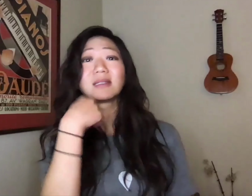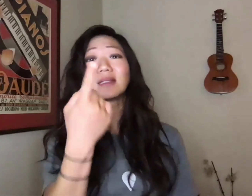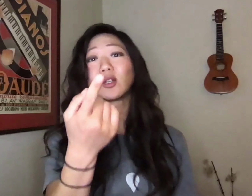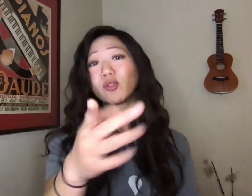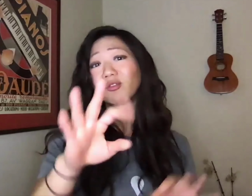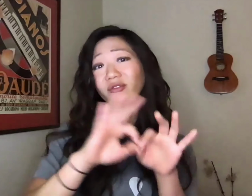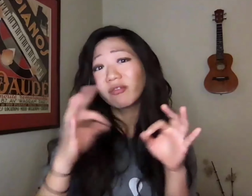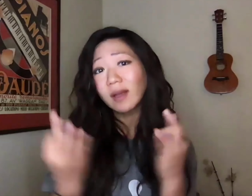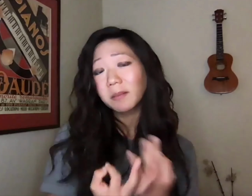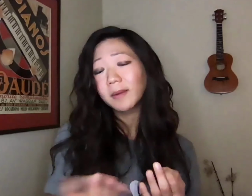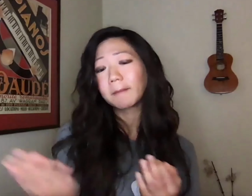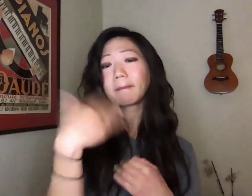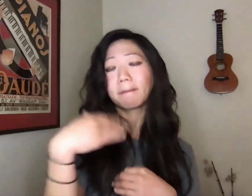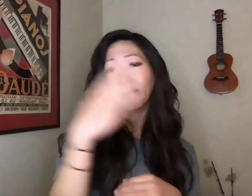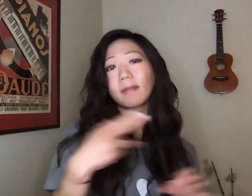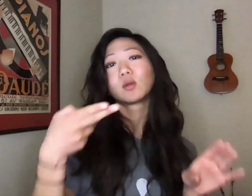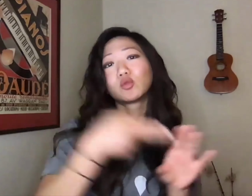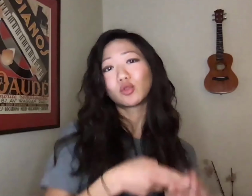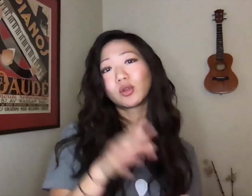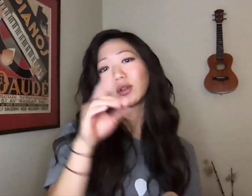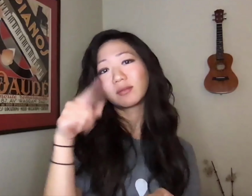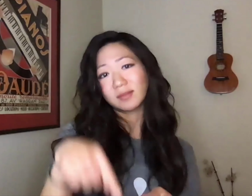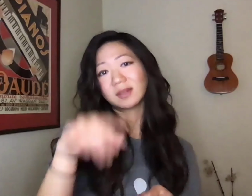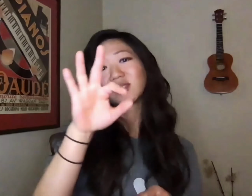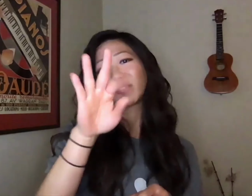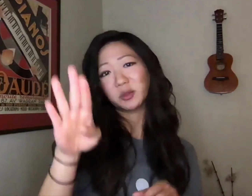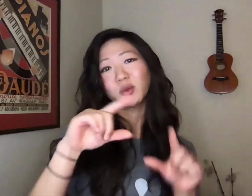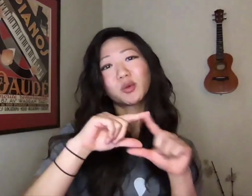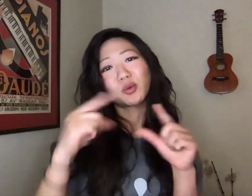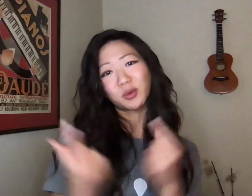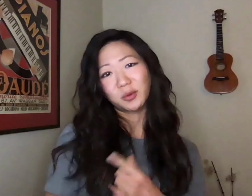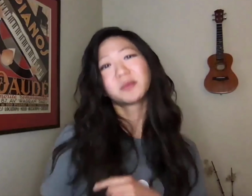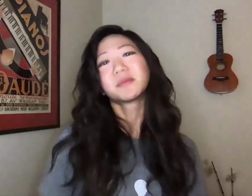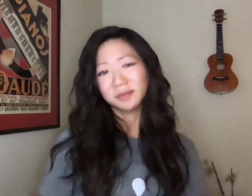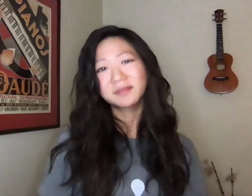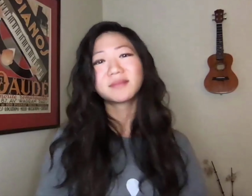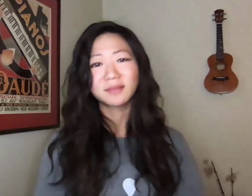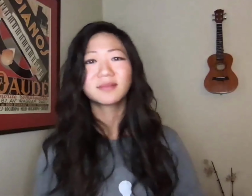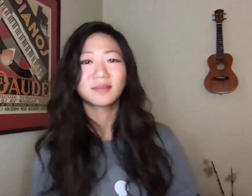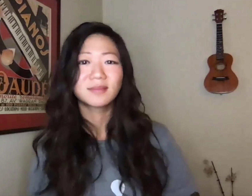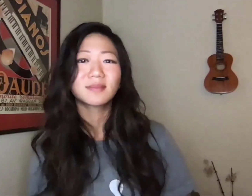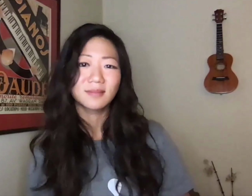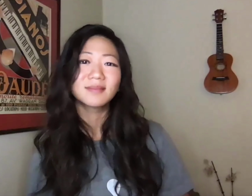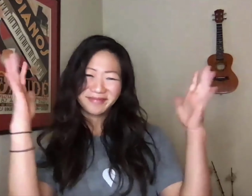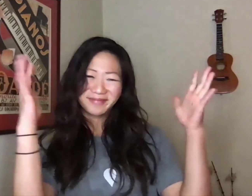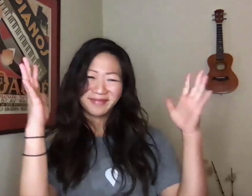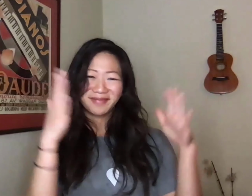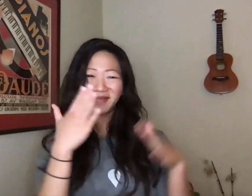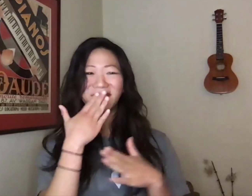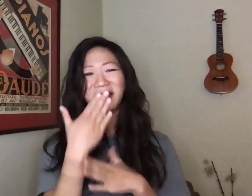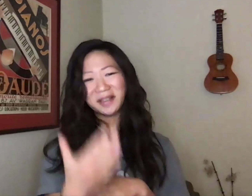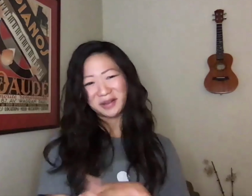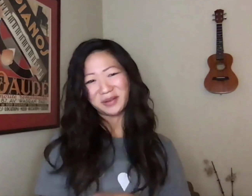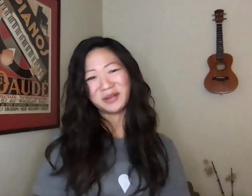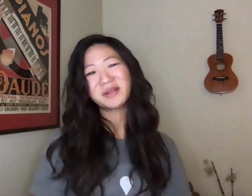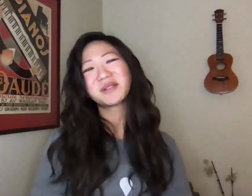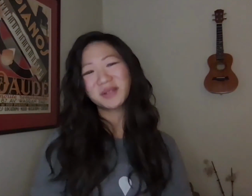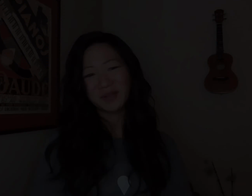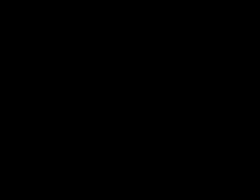Spread the word to your friends and your family, too! Thank you!